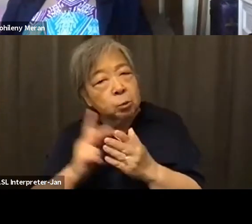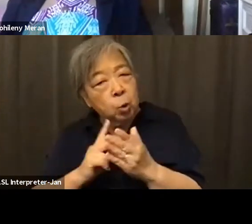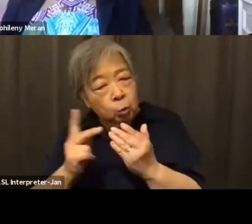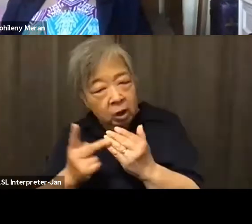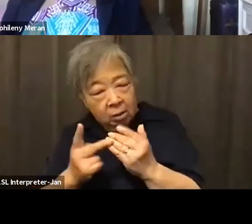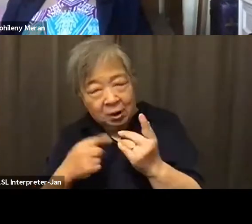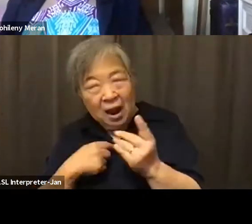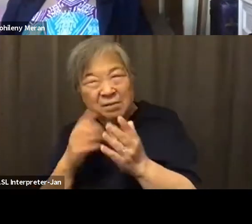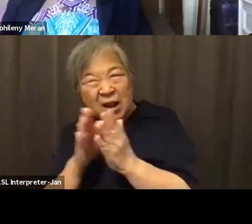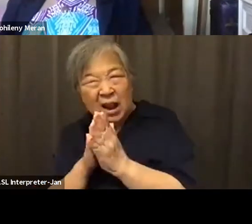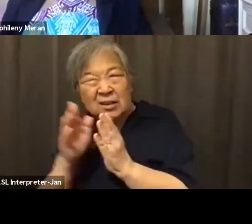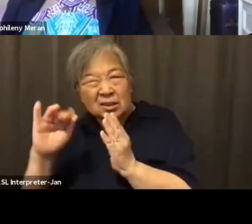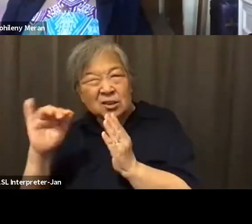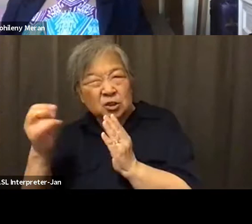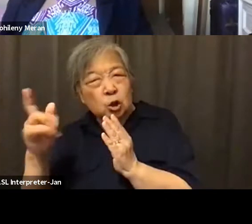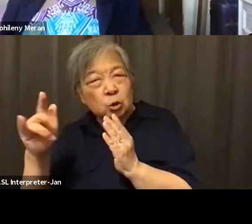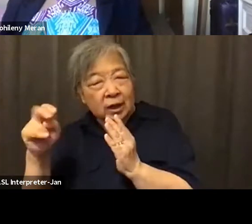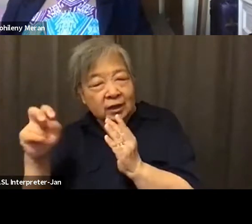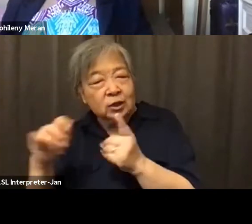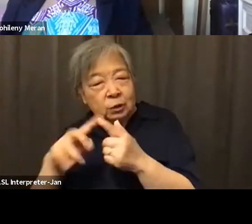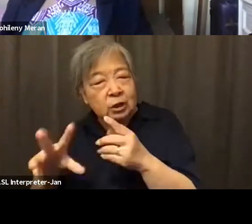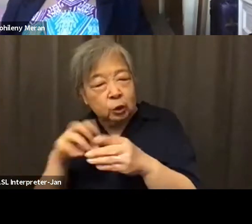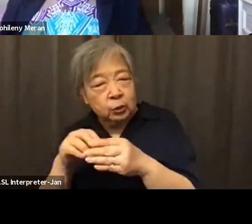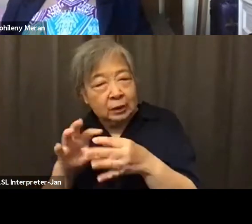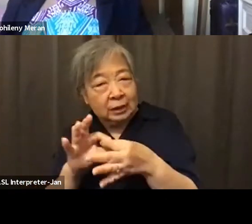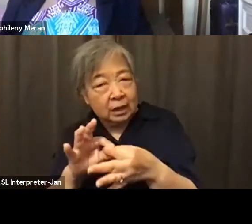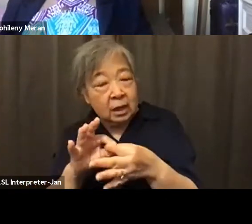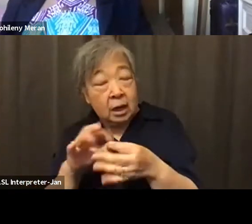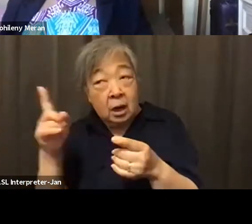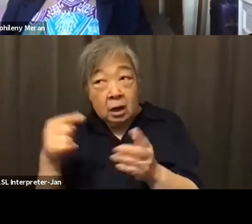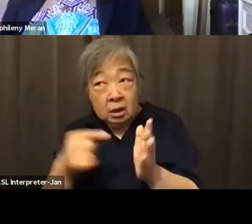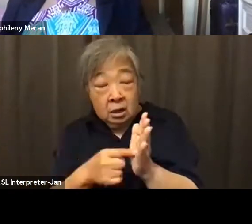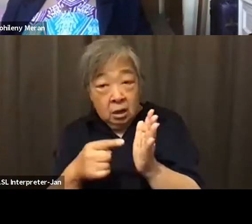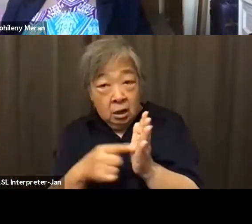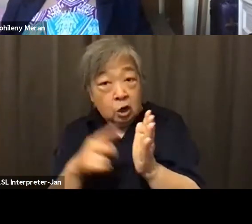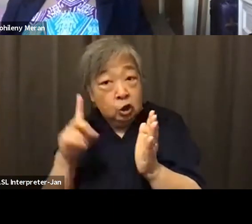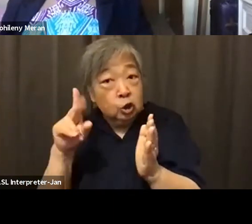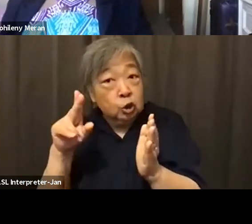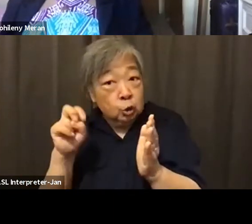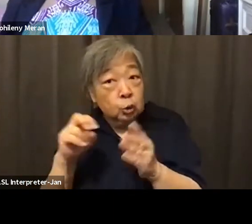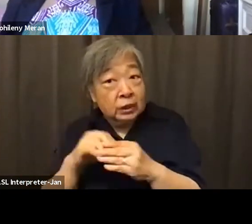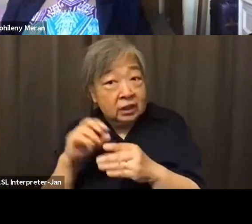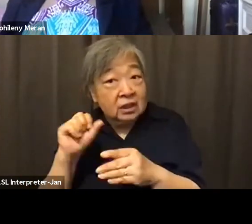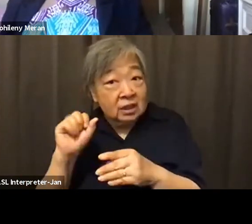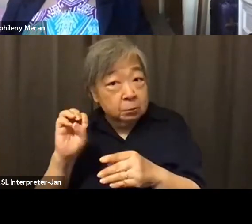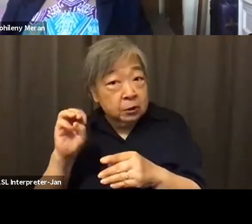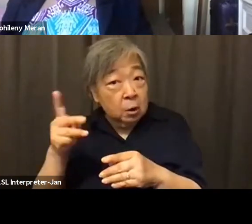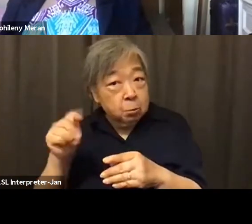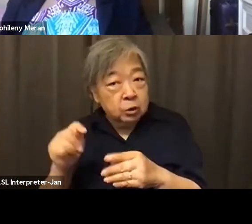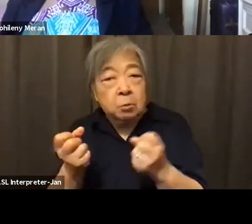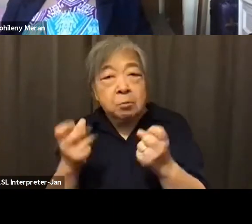that, their application is due in September, so we've been getting a lot of people interested in that.